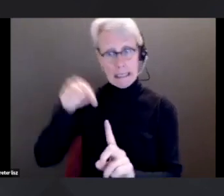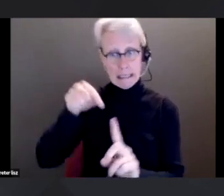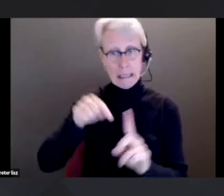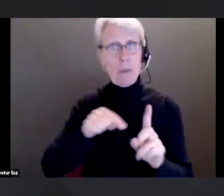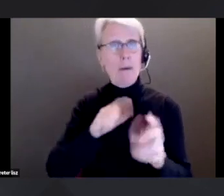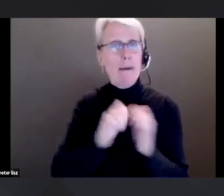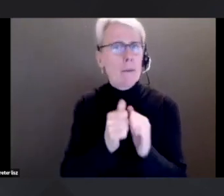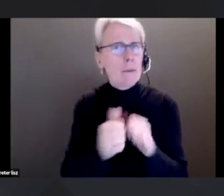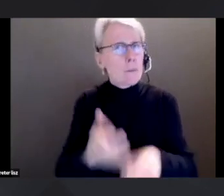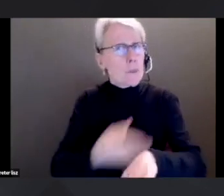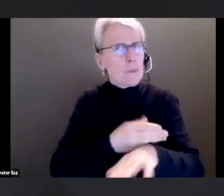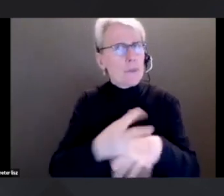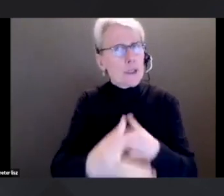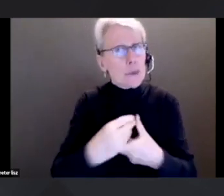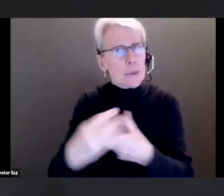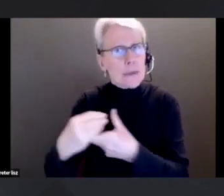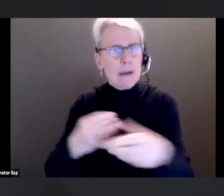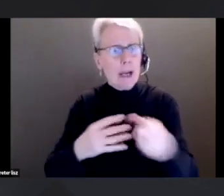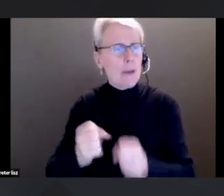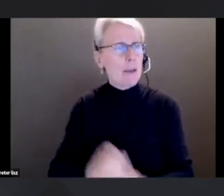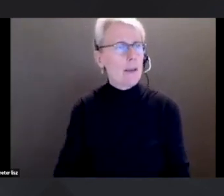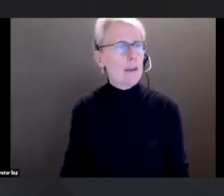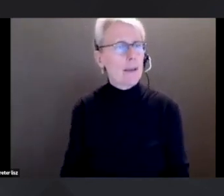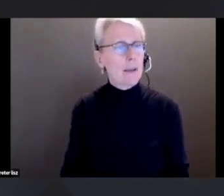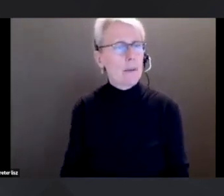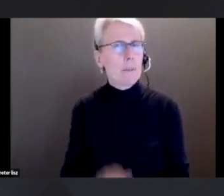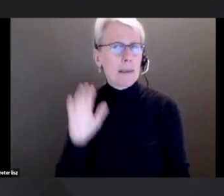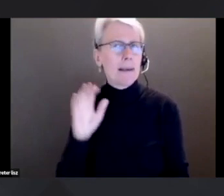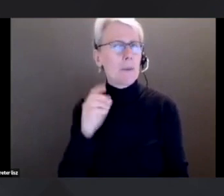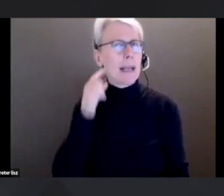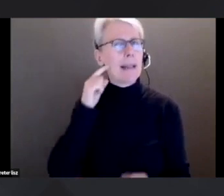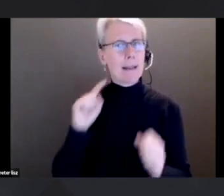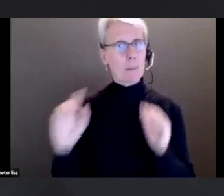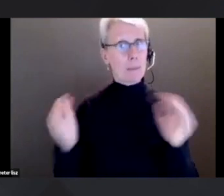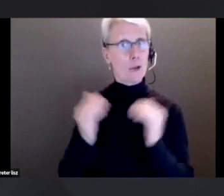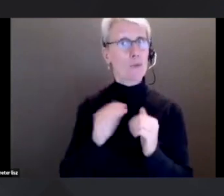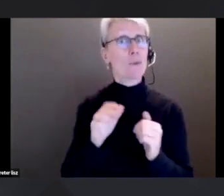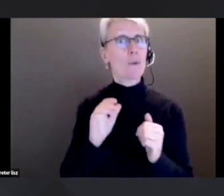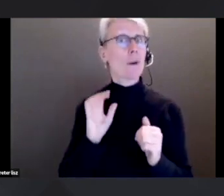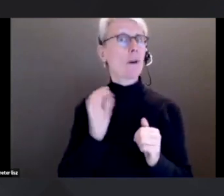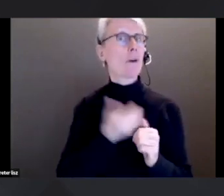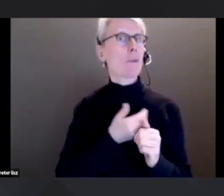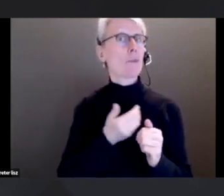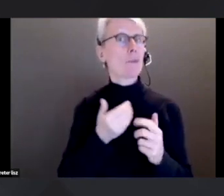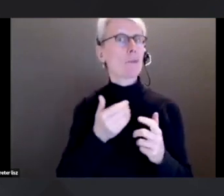our employee satisfaction I think is higher. Now I, again, I maybe going outside the realm